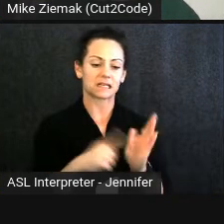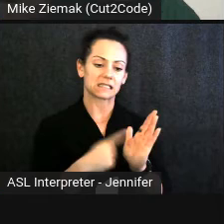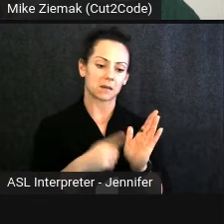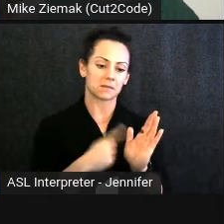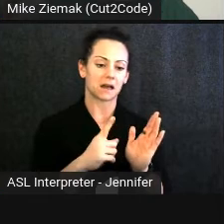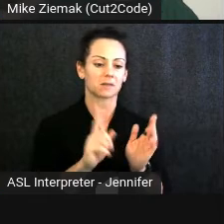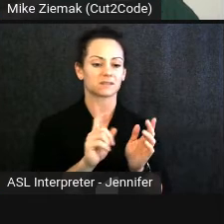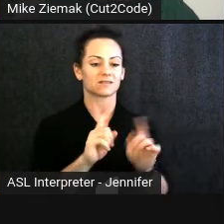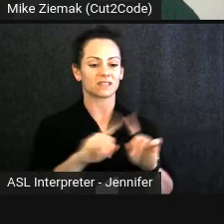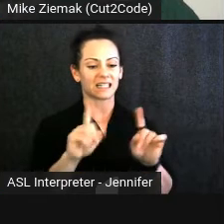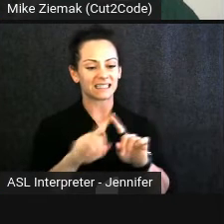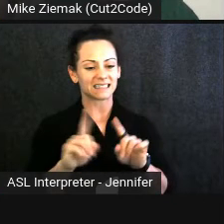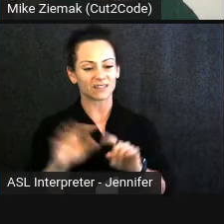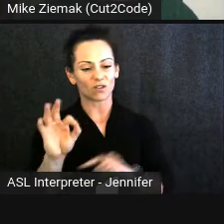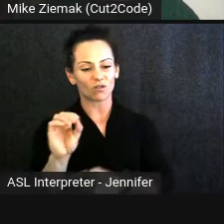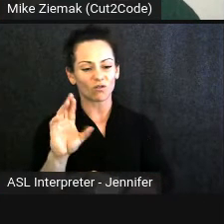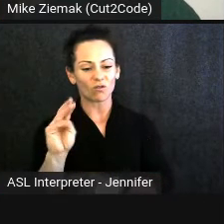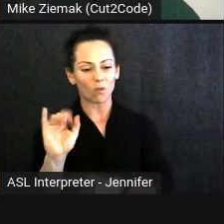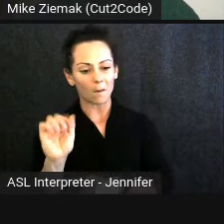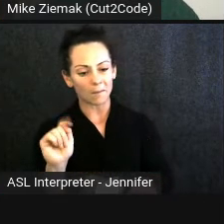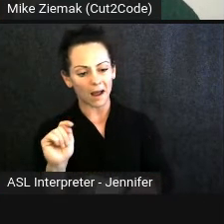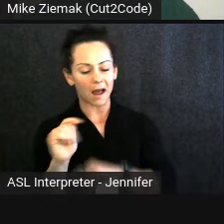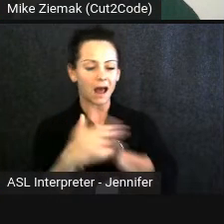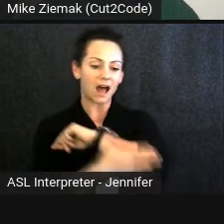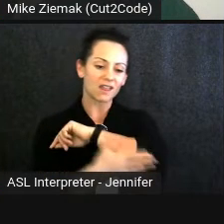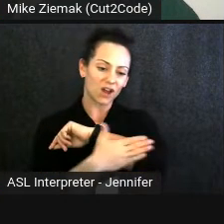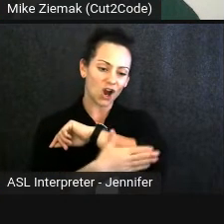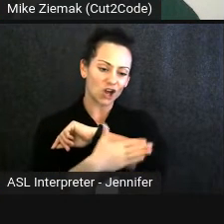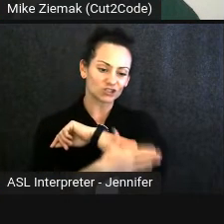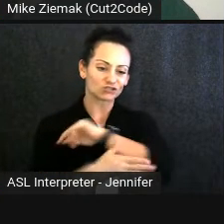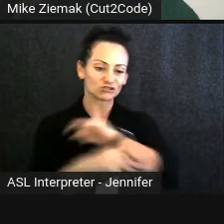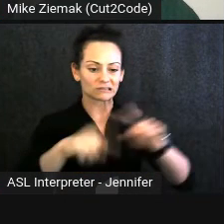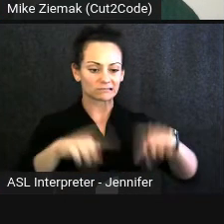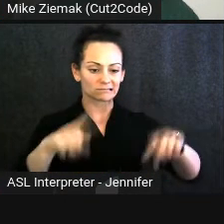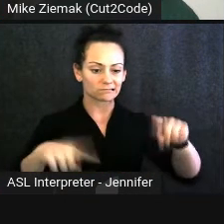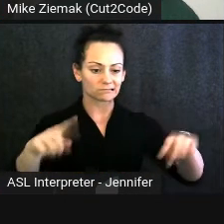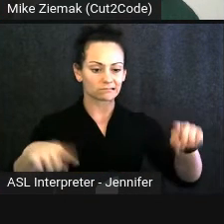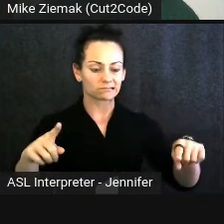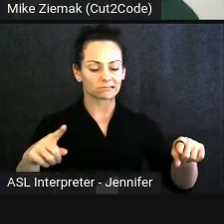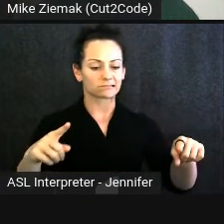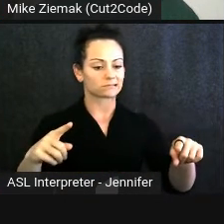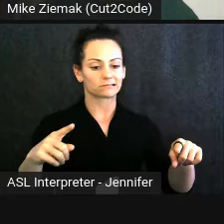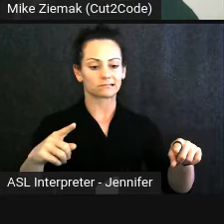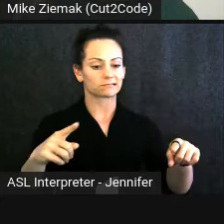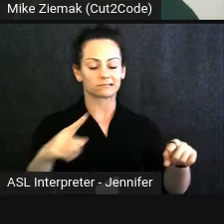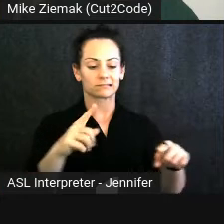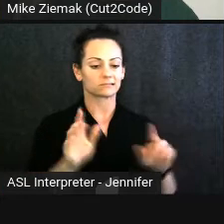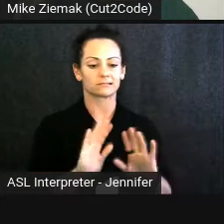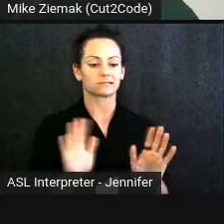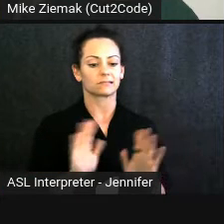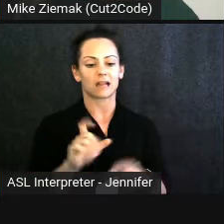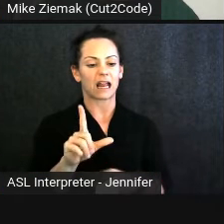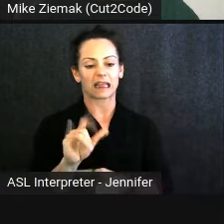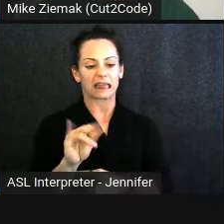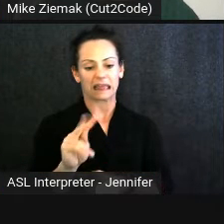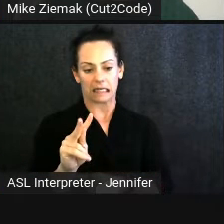because of the country codes and so on and so on. They are usually not rendered as links, and they might need more,